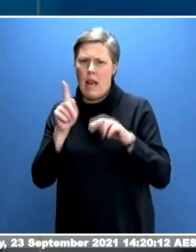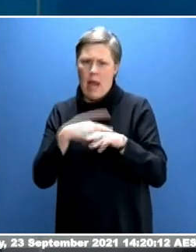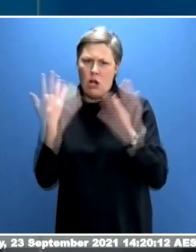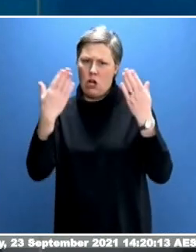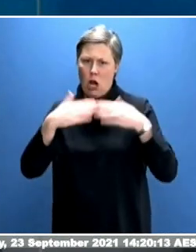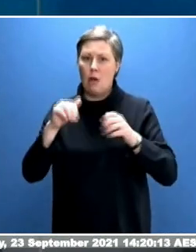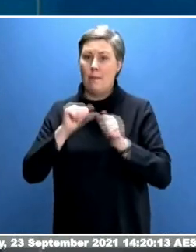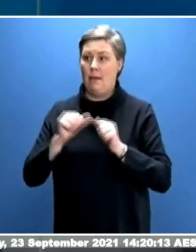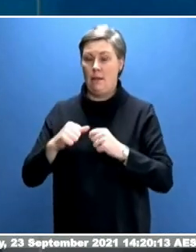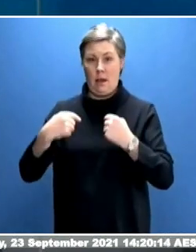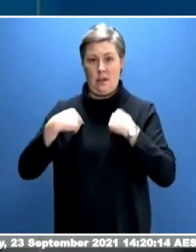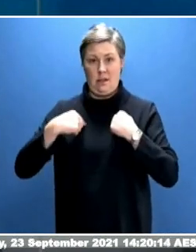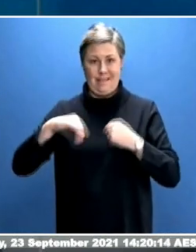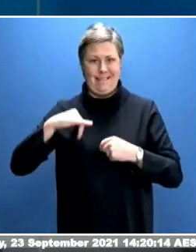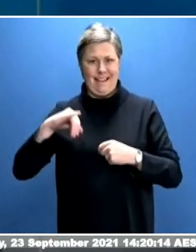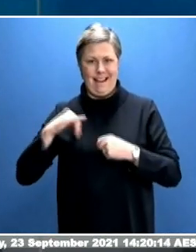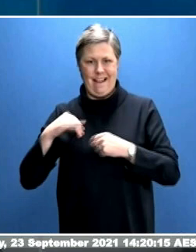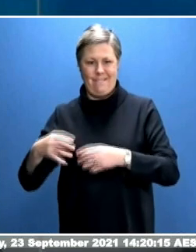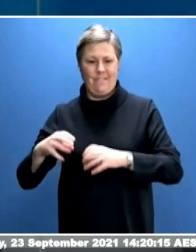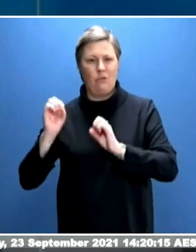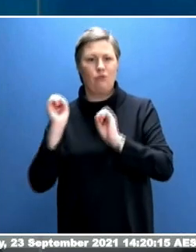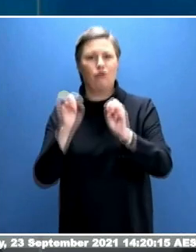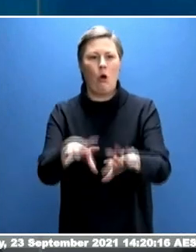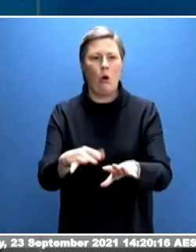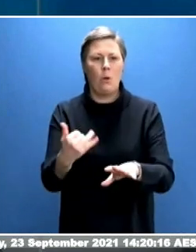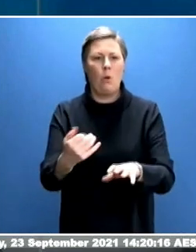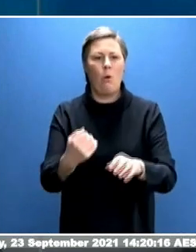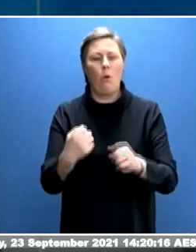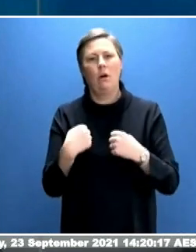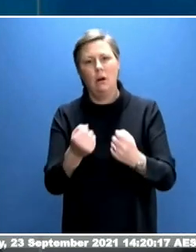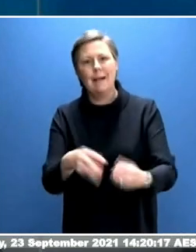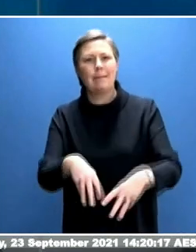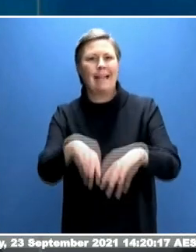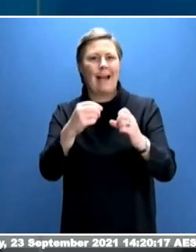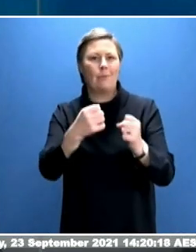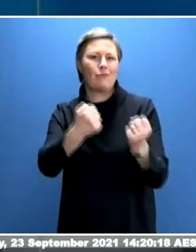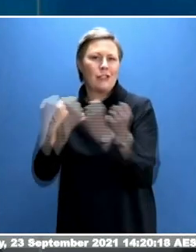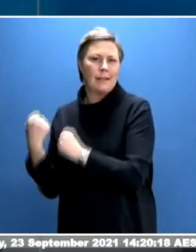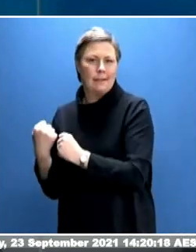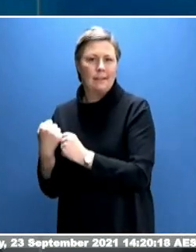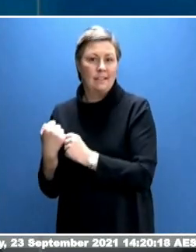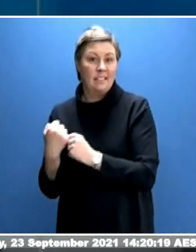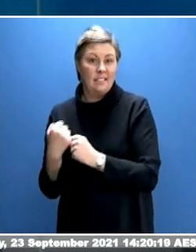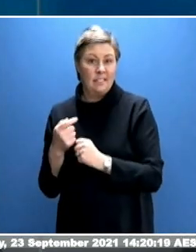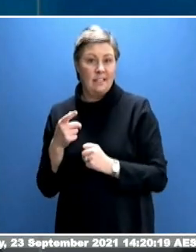pick her up, and that was, you know, the usual arrangement in transitioning her